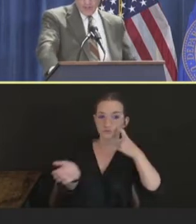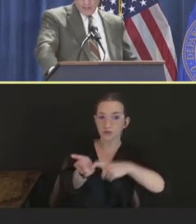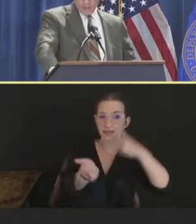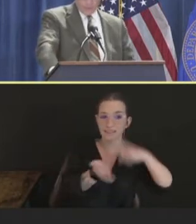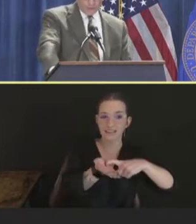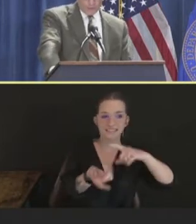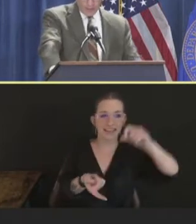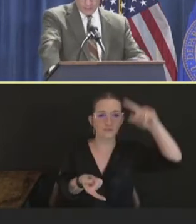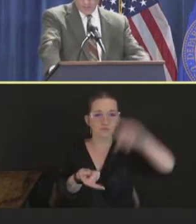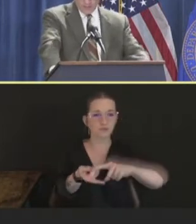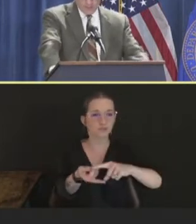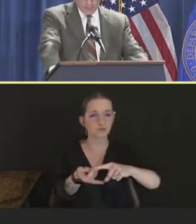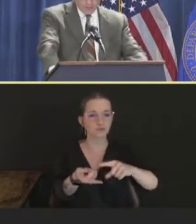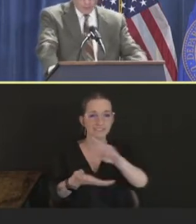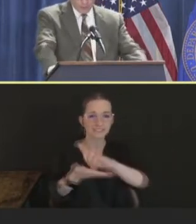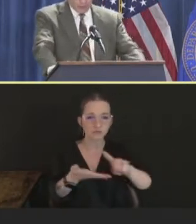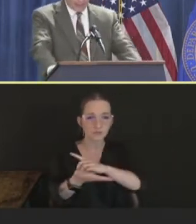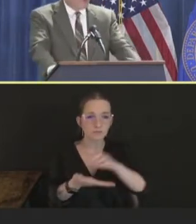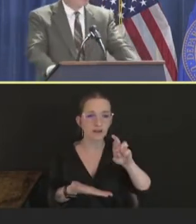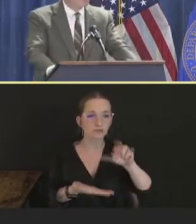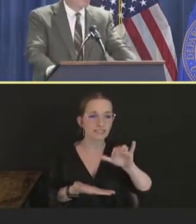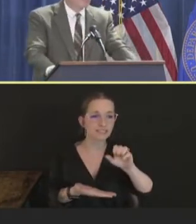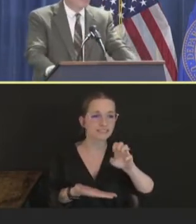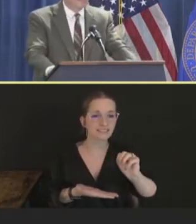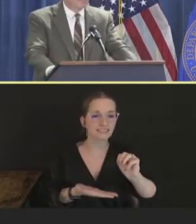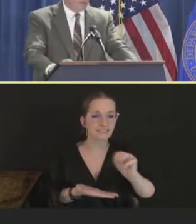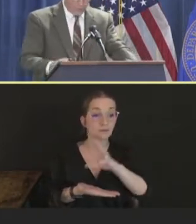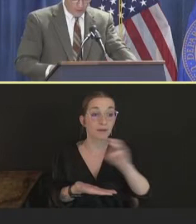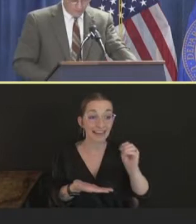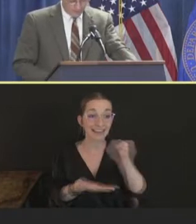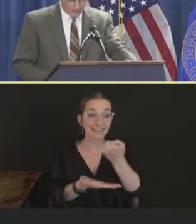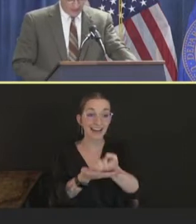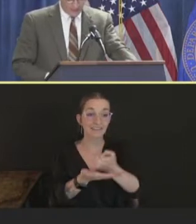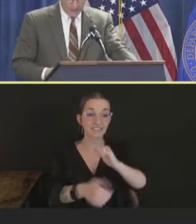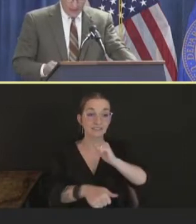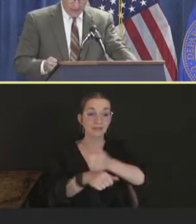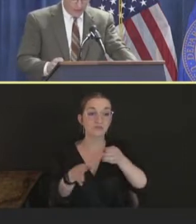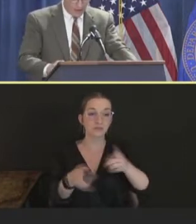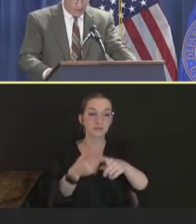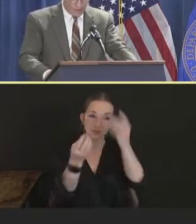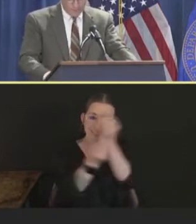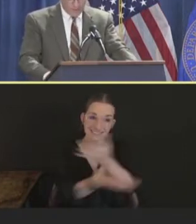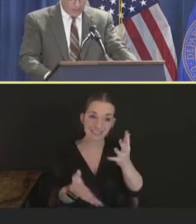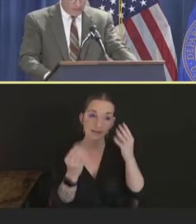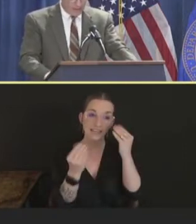to improve confidence in people who lack trust in the system or their provider.